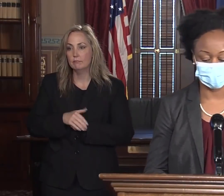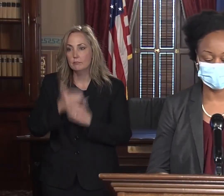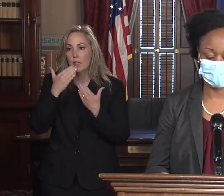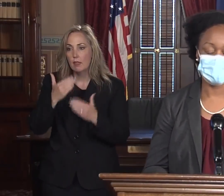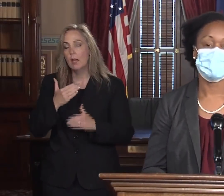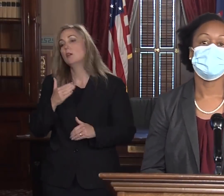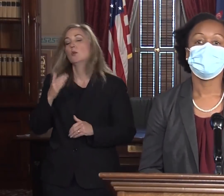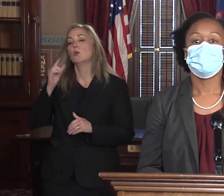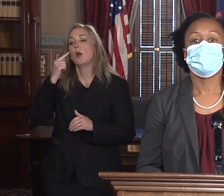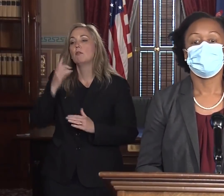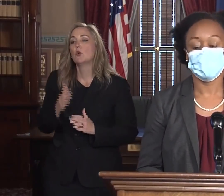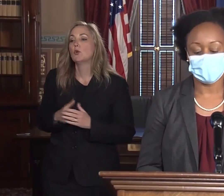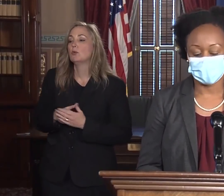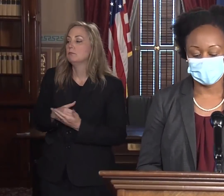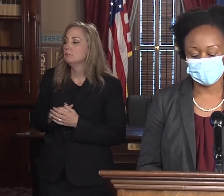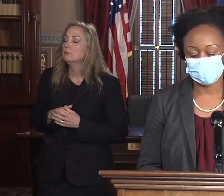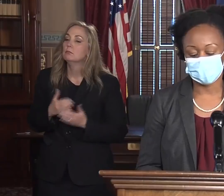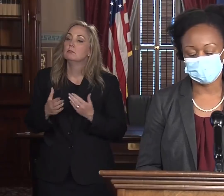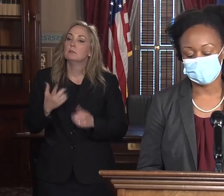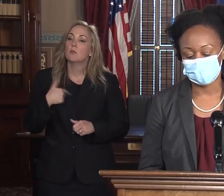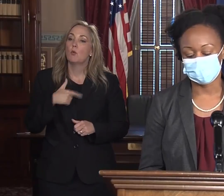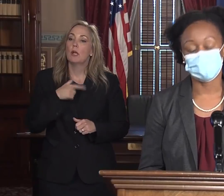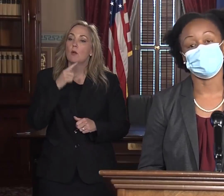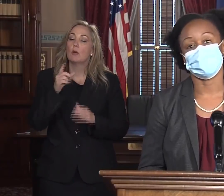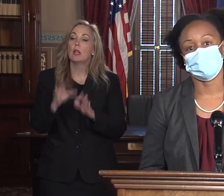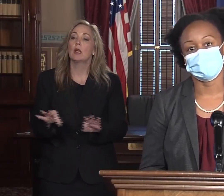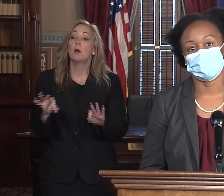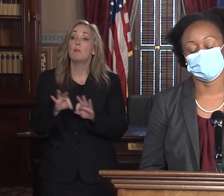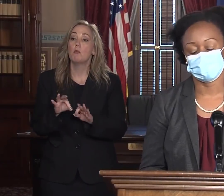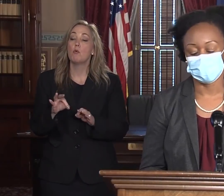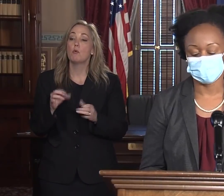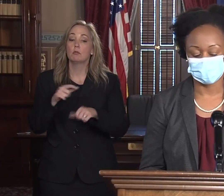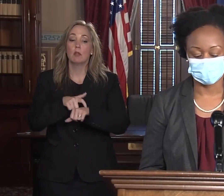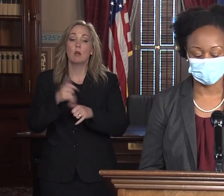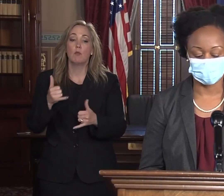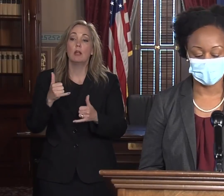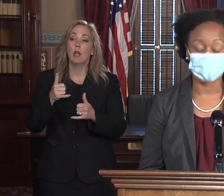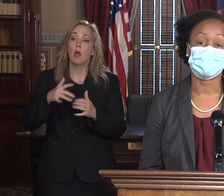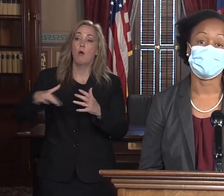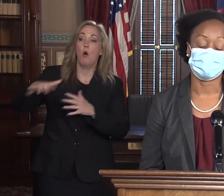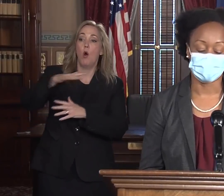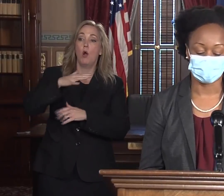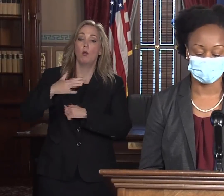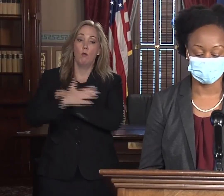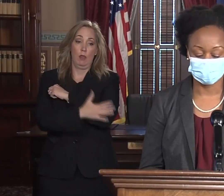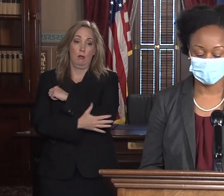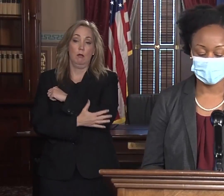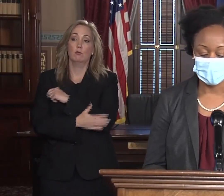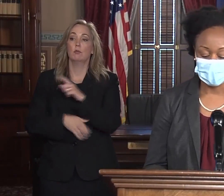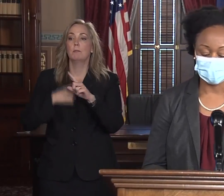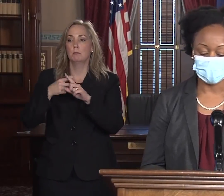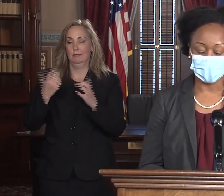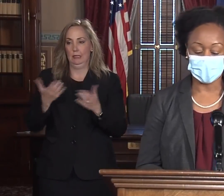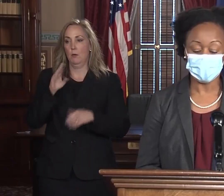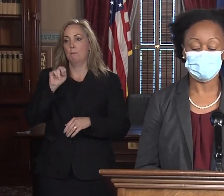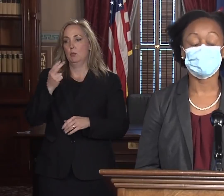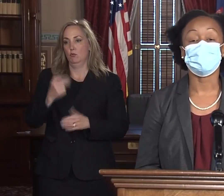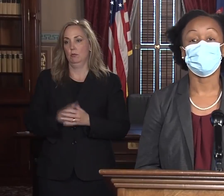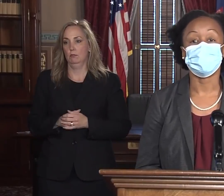TO DR. CALDOUN. GOVERNOR. WE ARE AT A CRITICAL TIME WITH